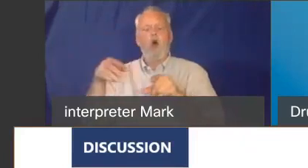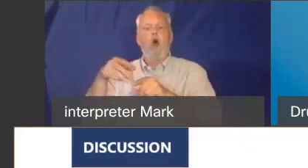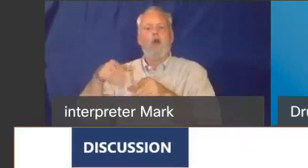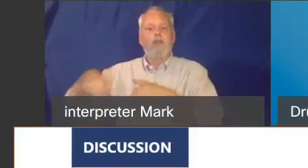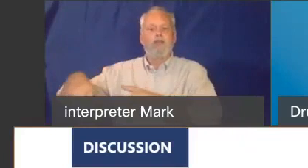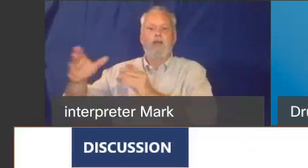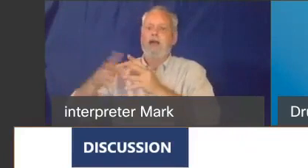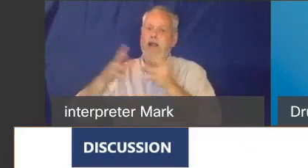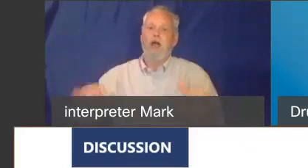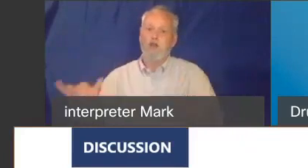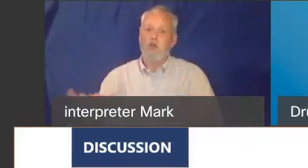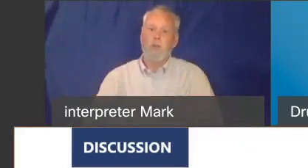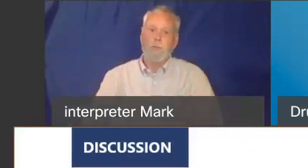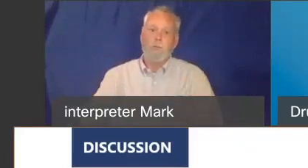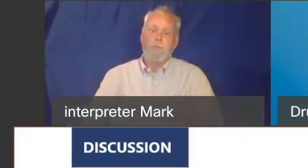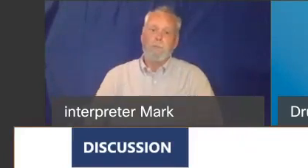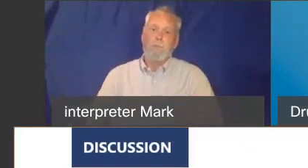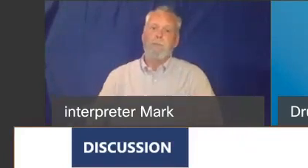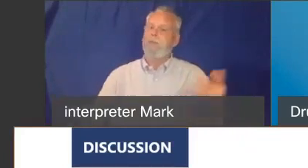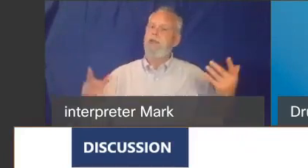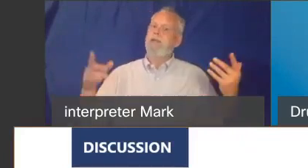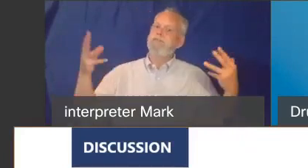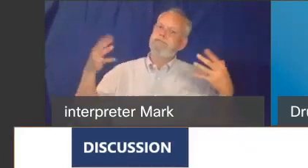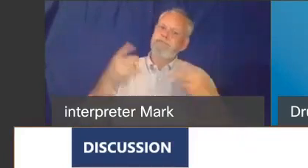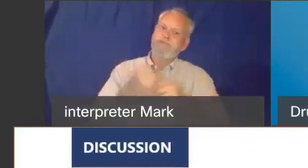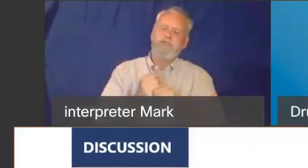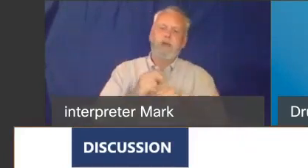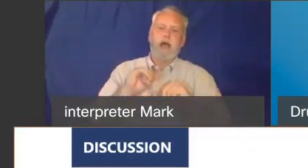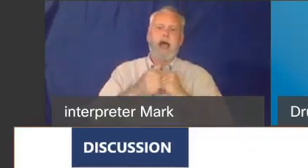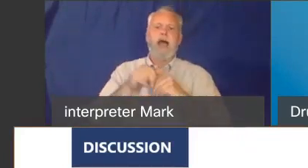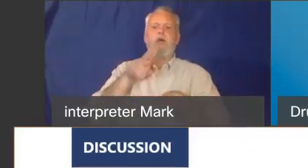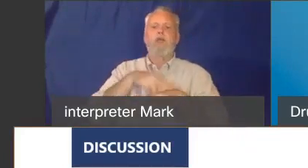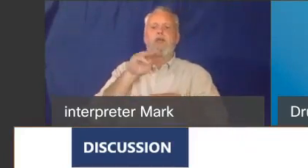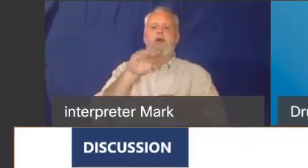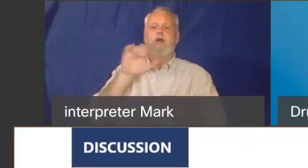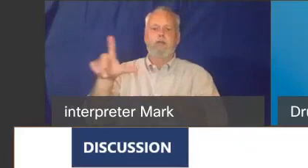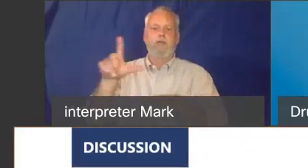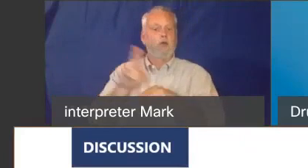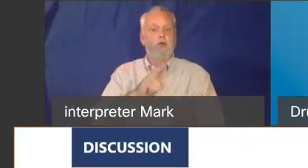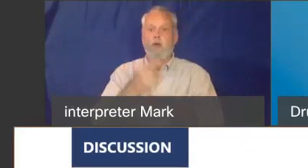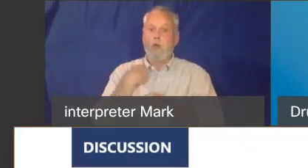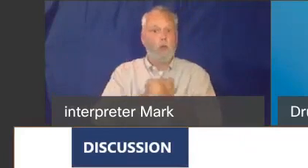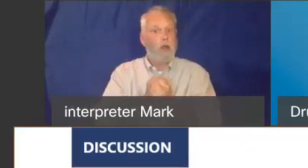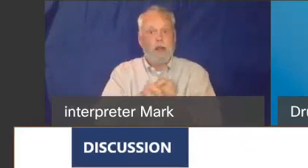It boils down to how the National is used, we're loved to death. Right? What I mean by that is.